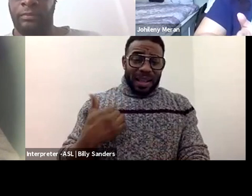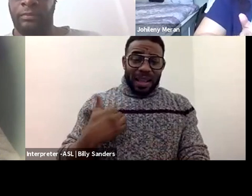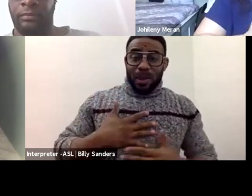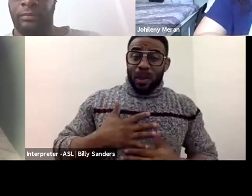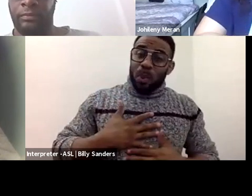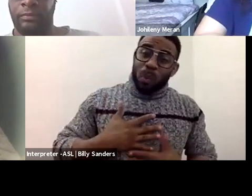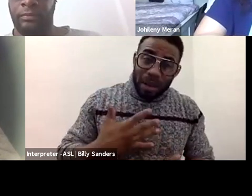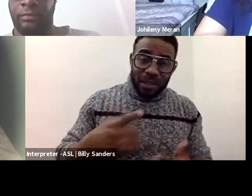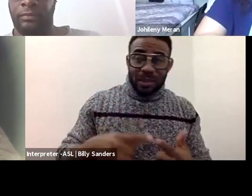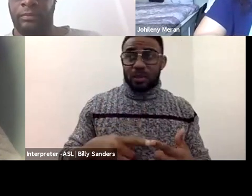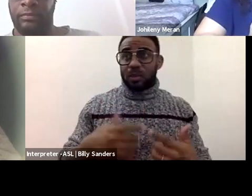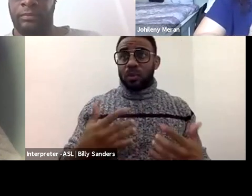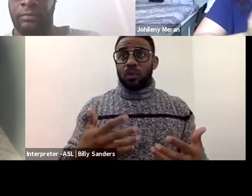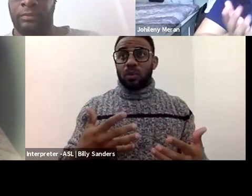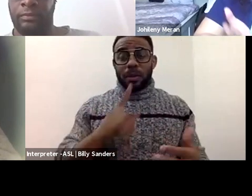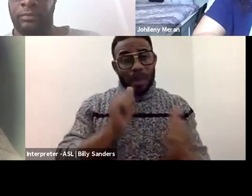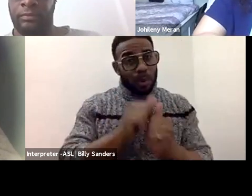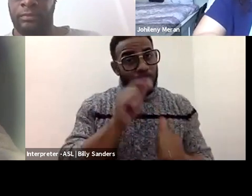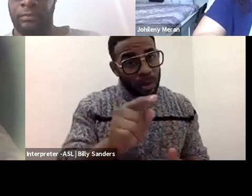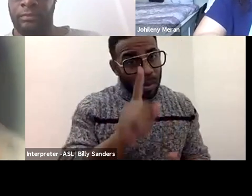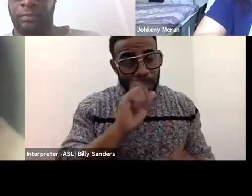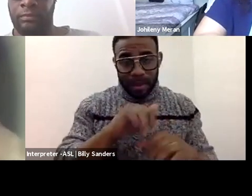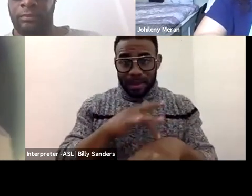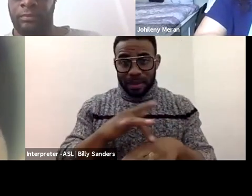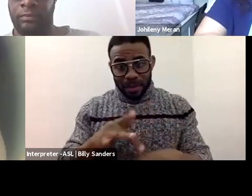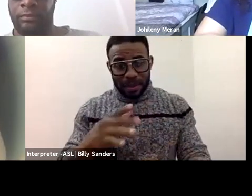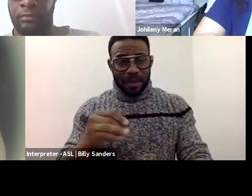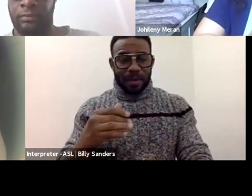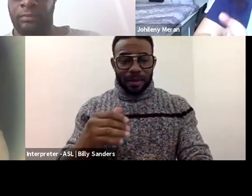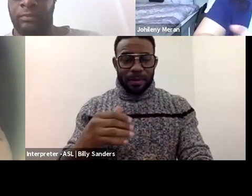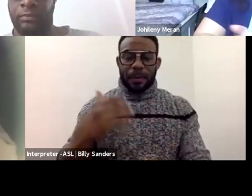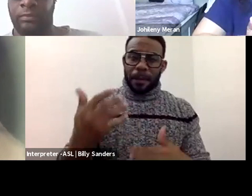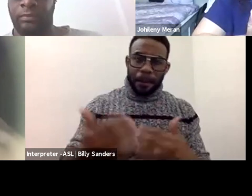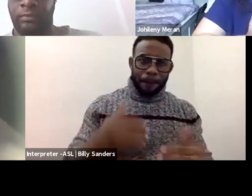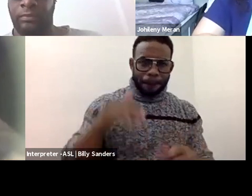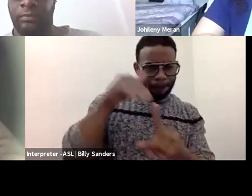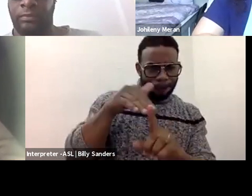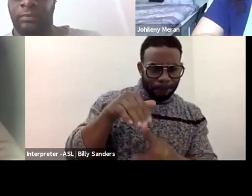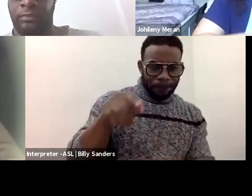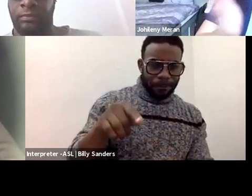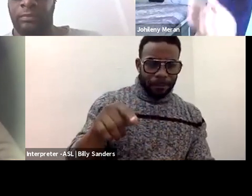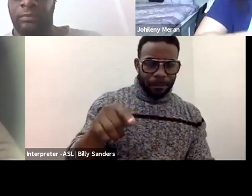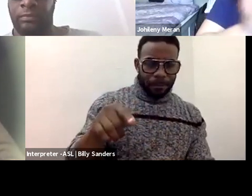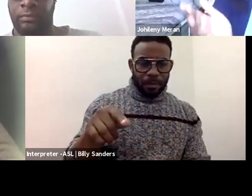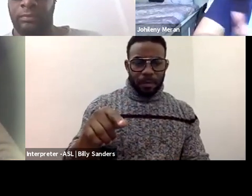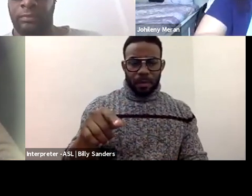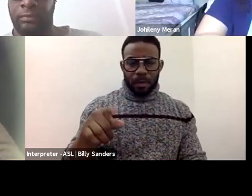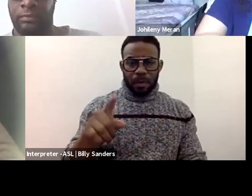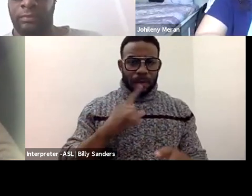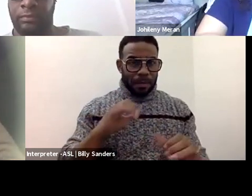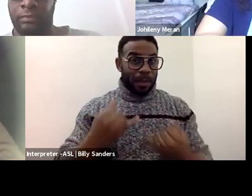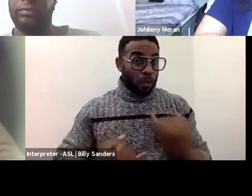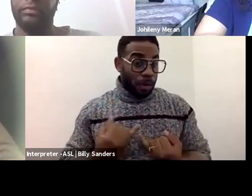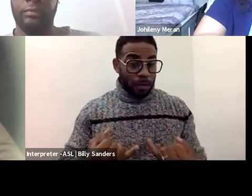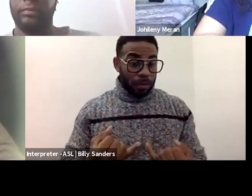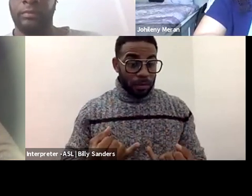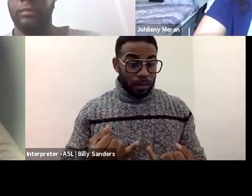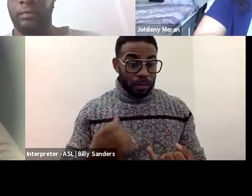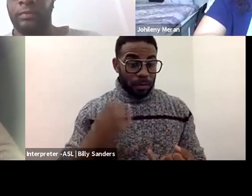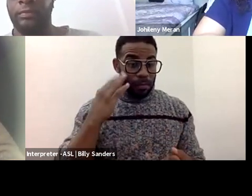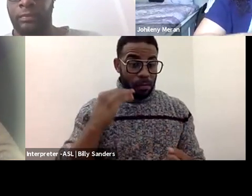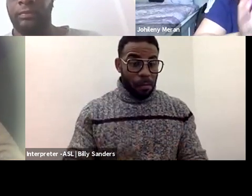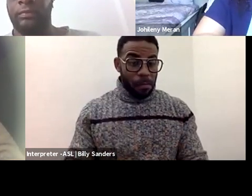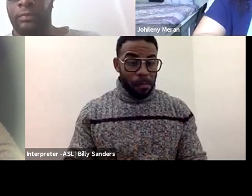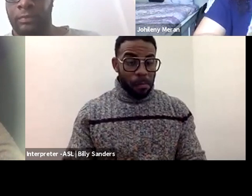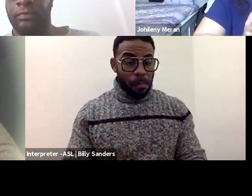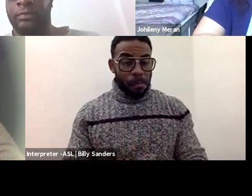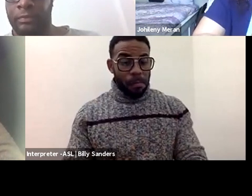to be with you and be in this space and sort of remind you to be joyful of the experience